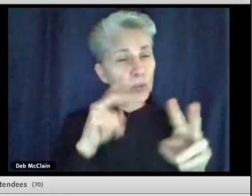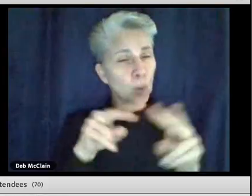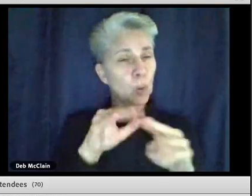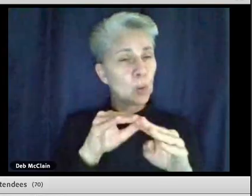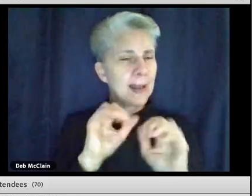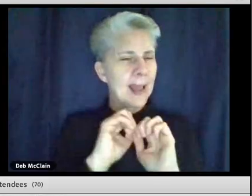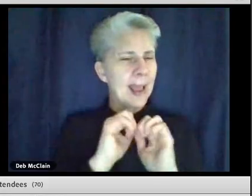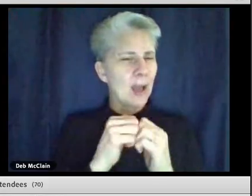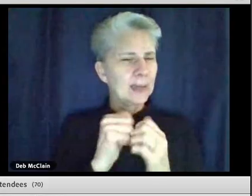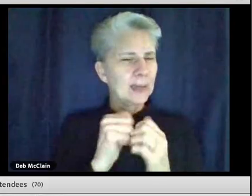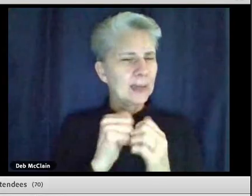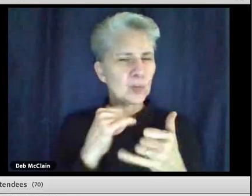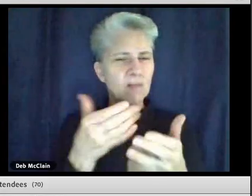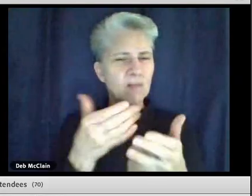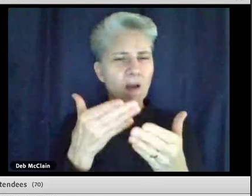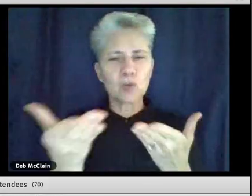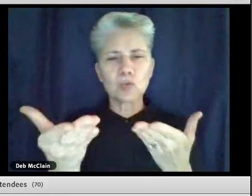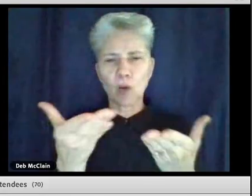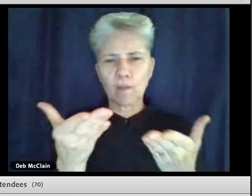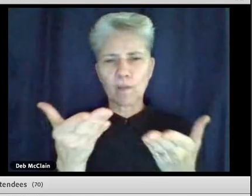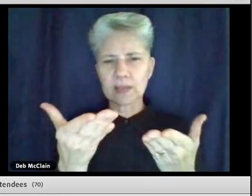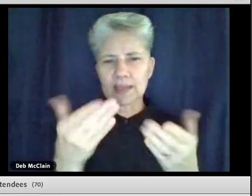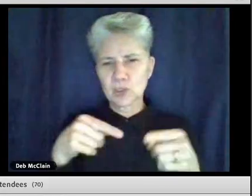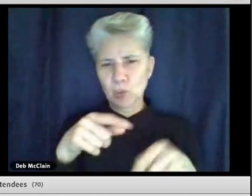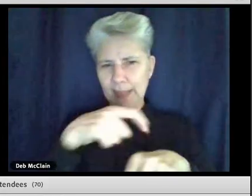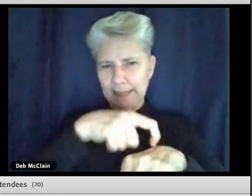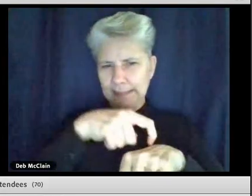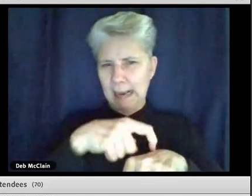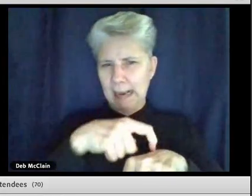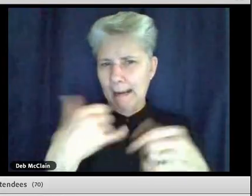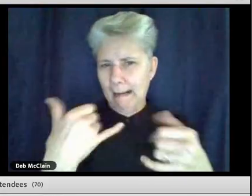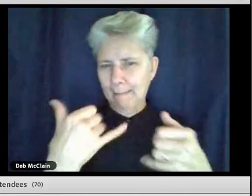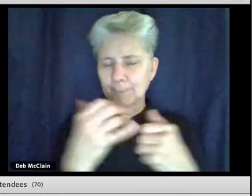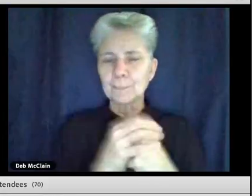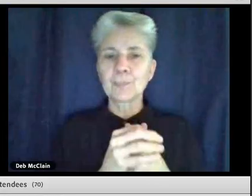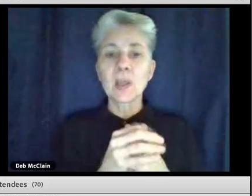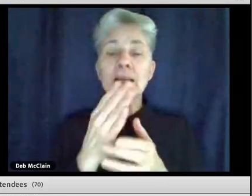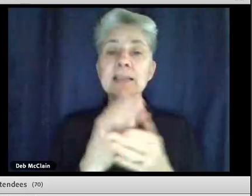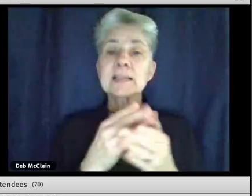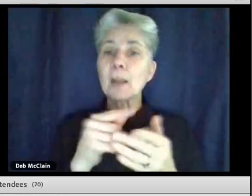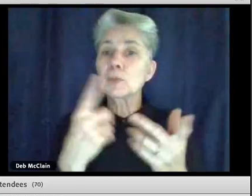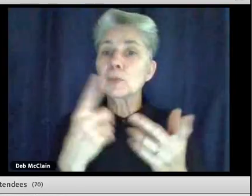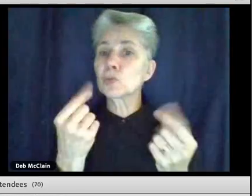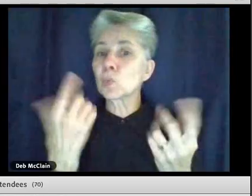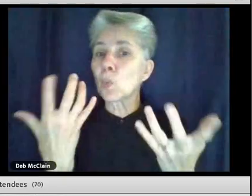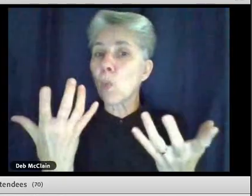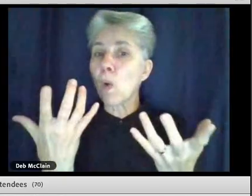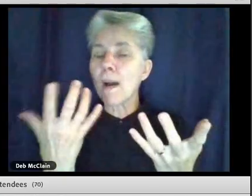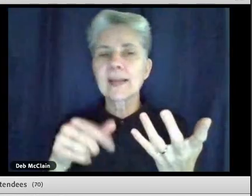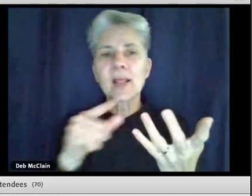that have done a great job with this. You want to look at, how could you still offer services in a time like this?